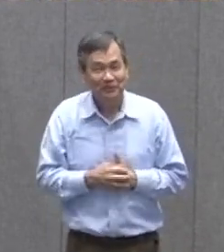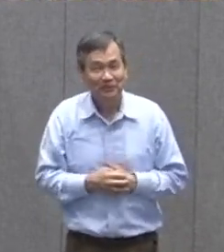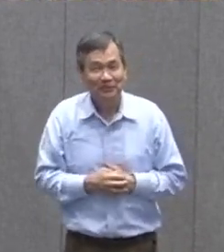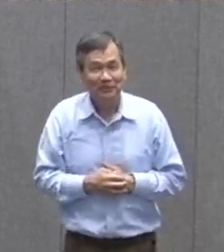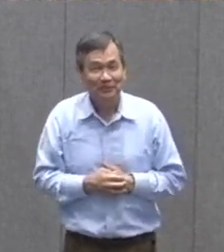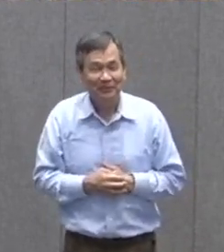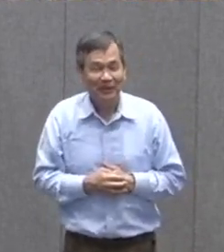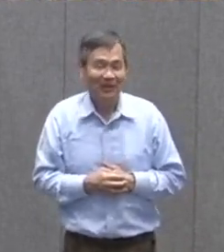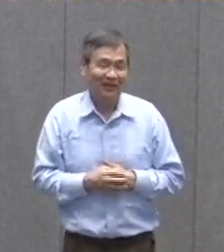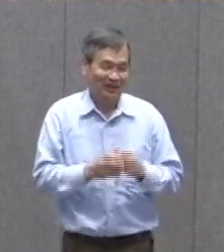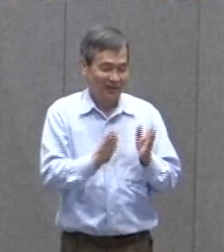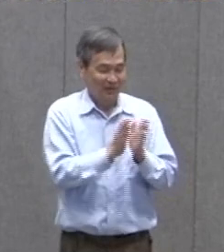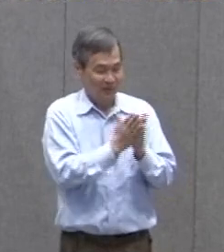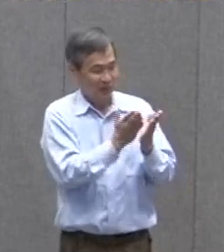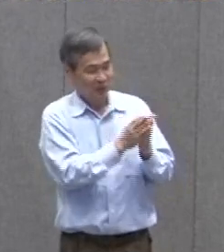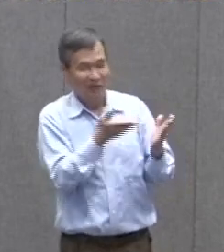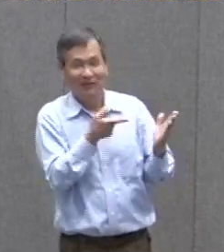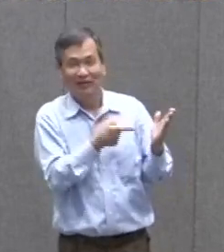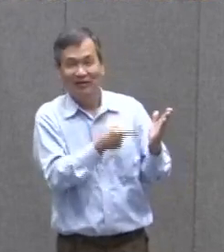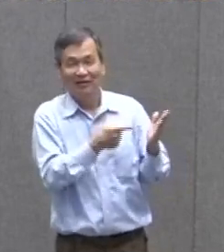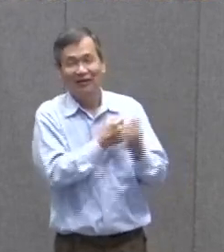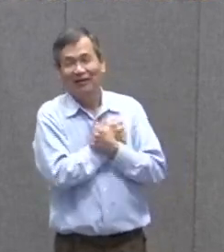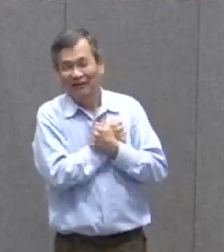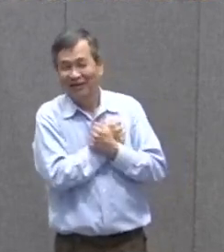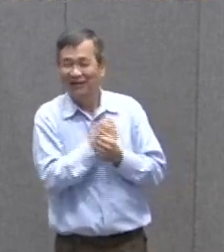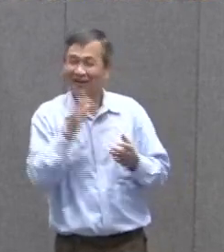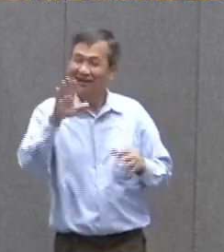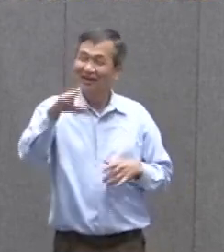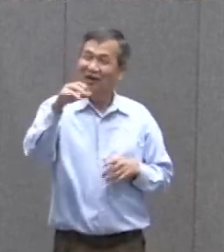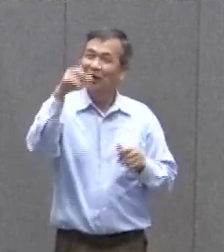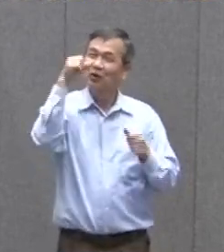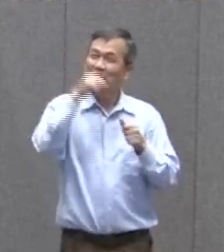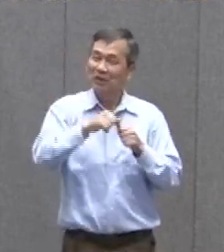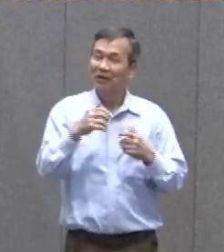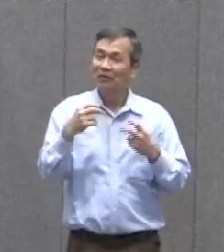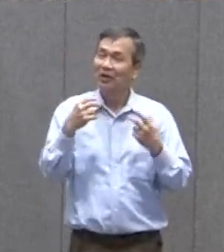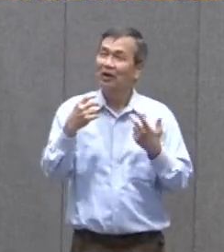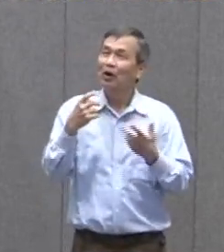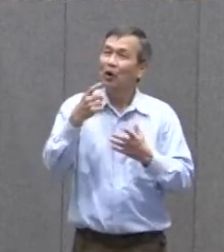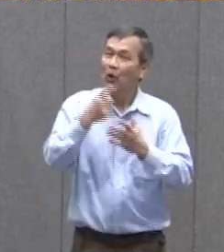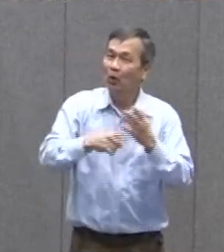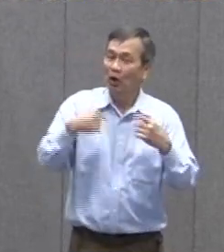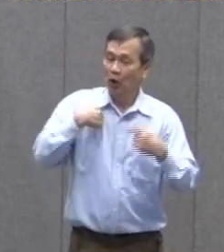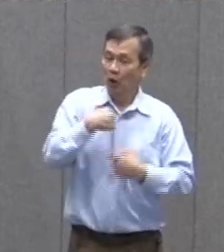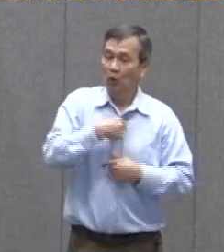I love this story because it really reminds us of all of the lucky things that we get to do.